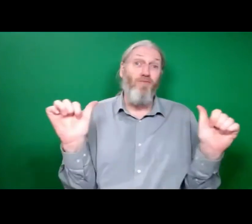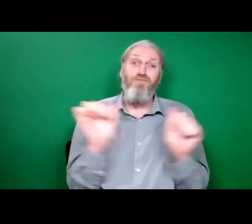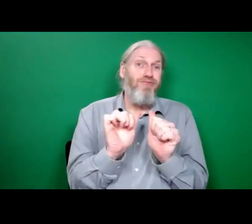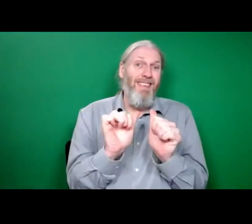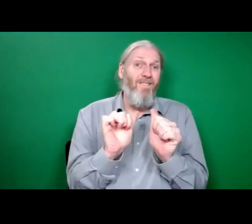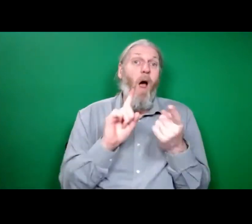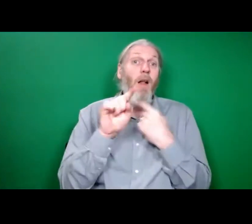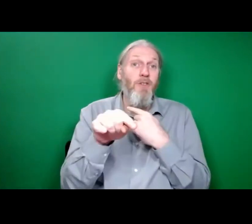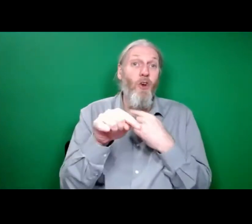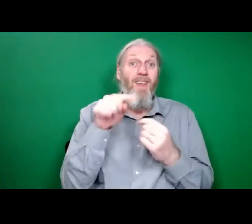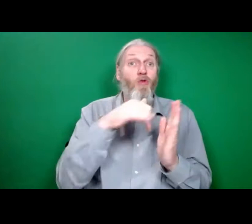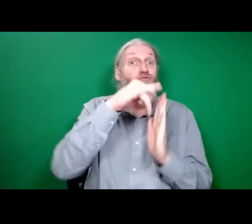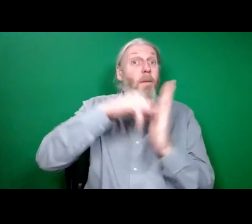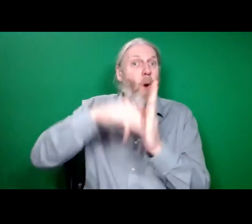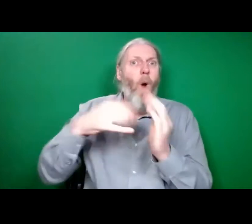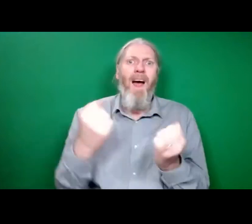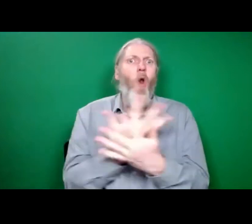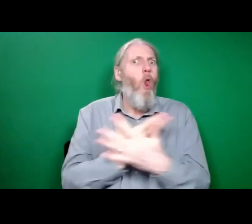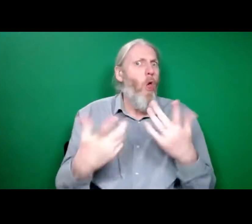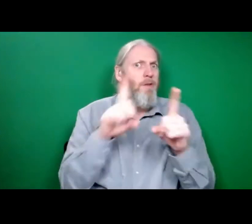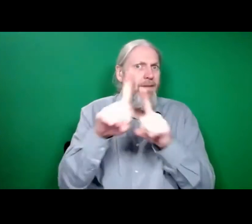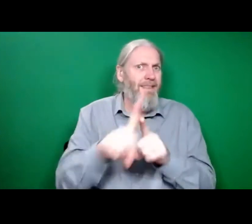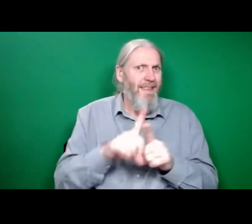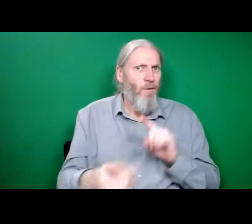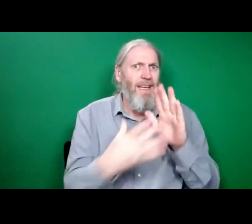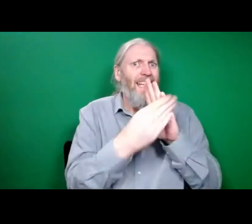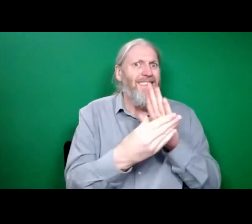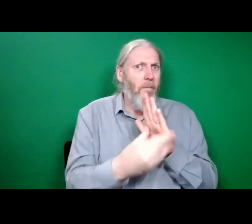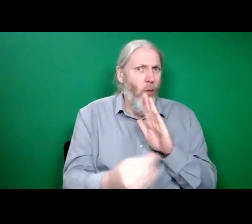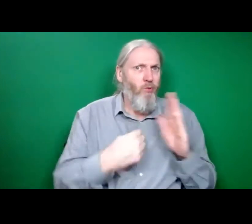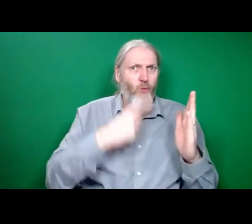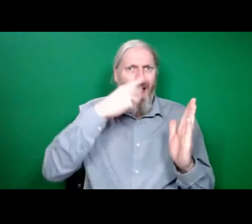Early on, so I'm going to use the cultural strategy and